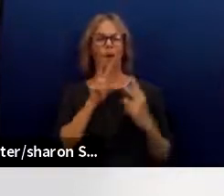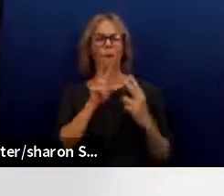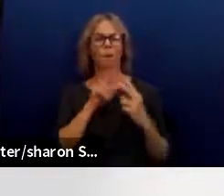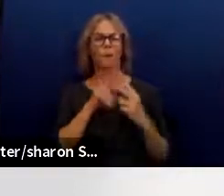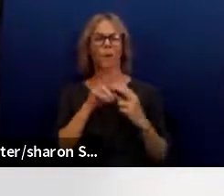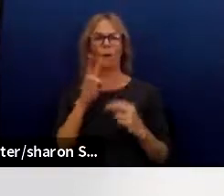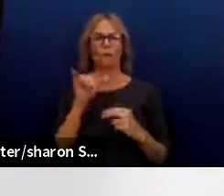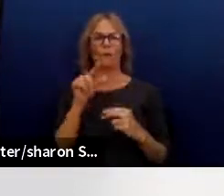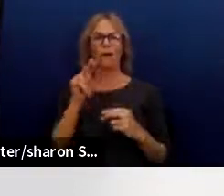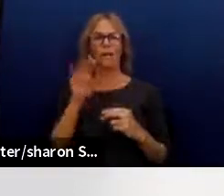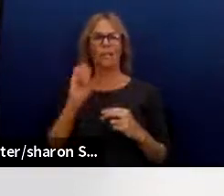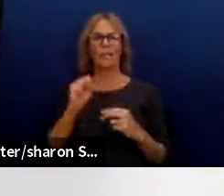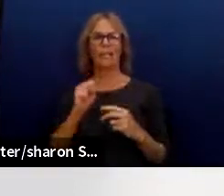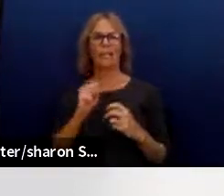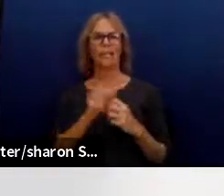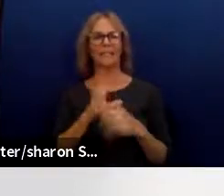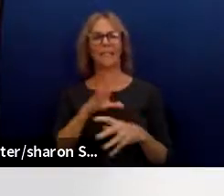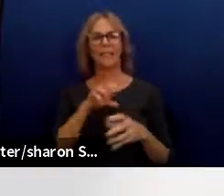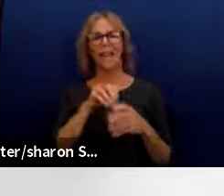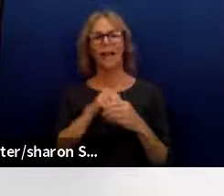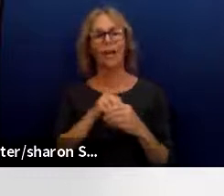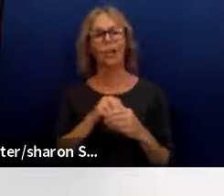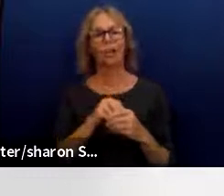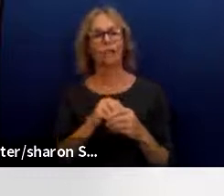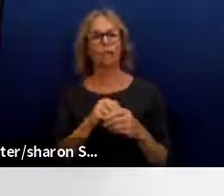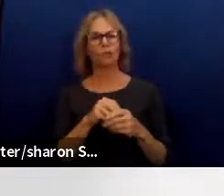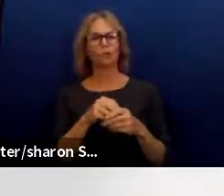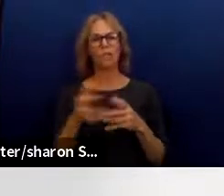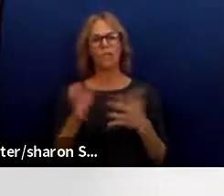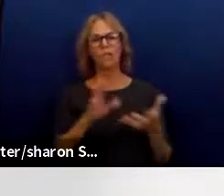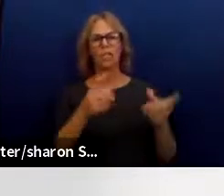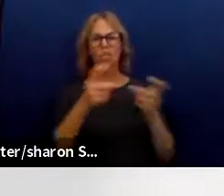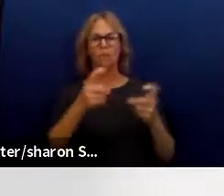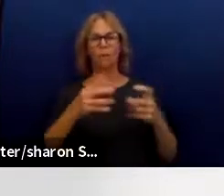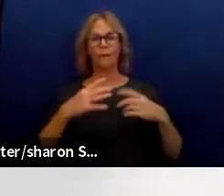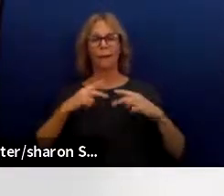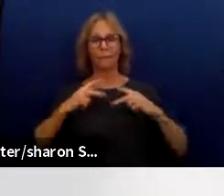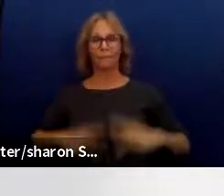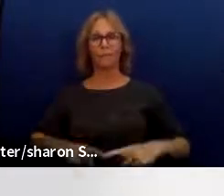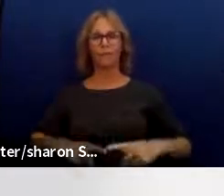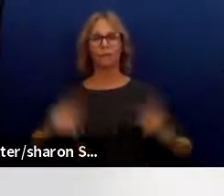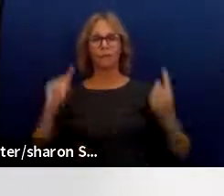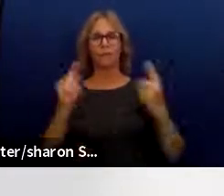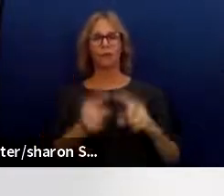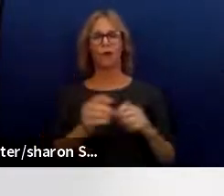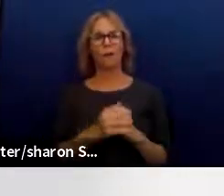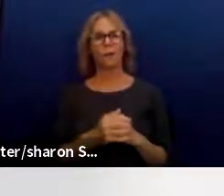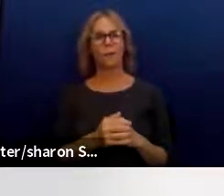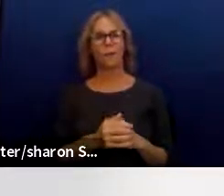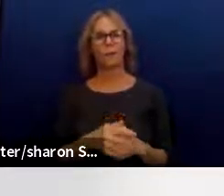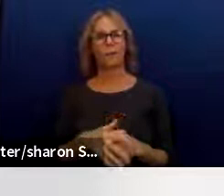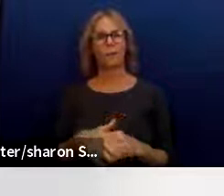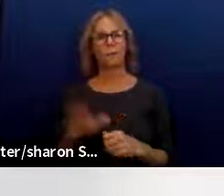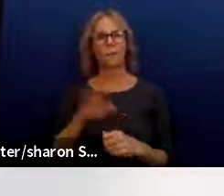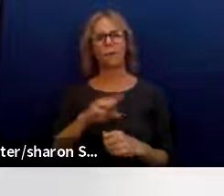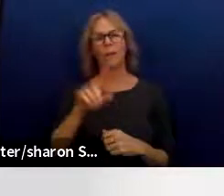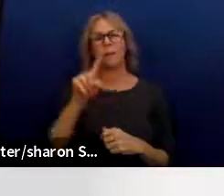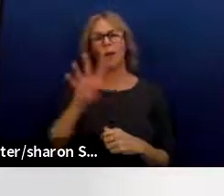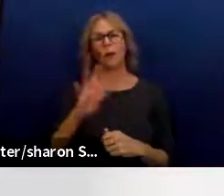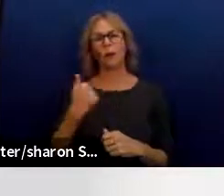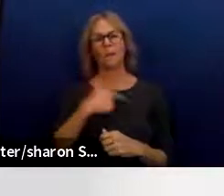intimate partner violence that includes coercive control and physical harm. About about one quarter of us experienced physical